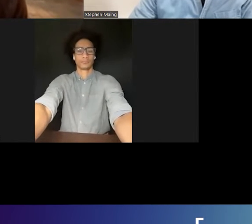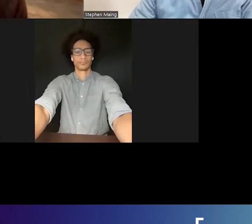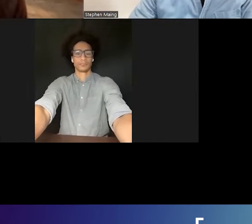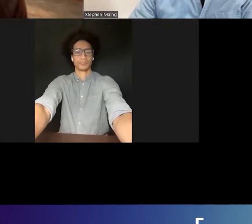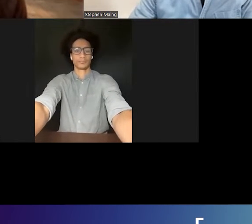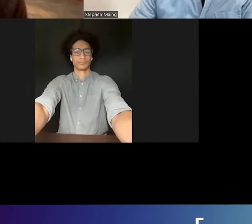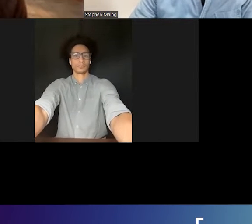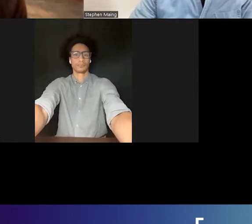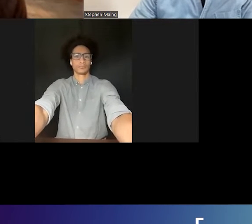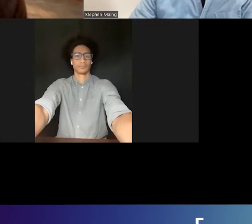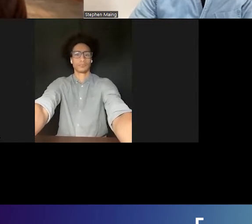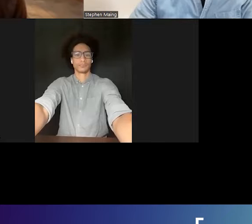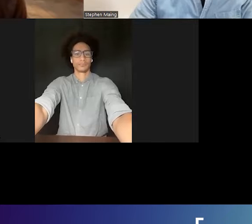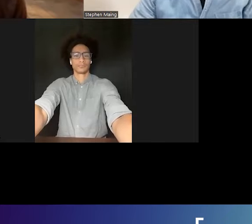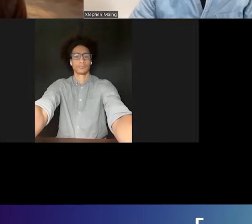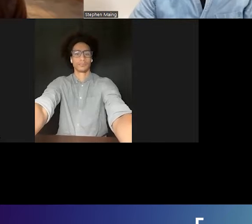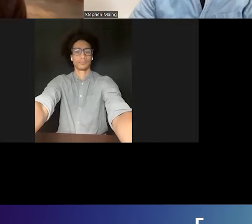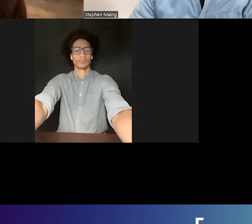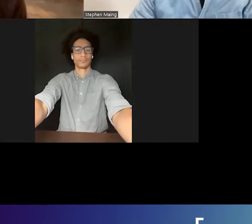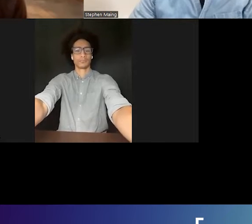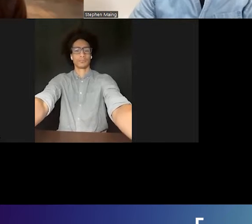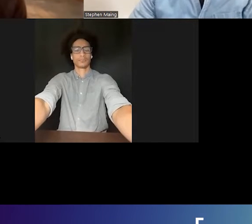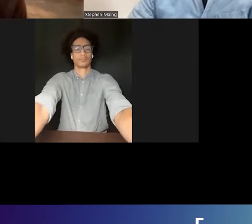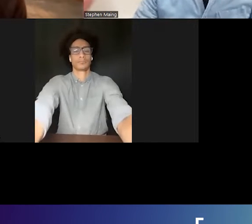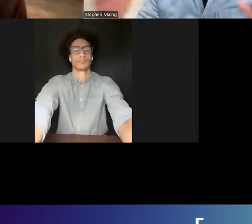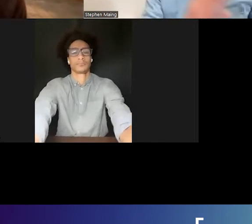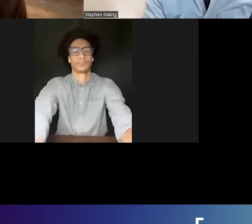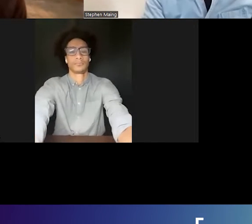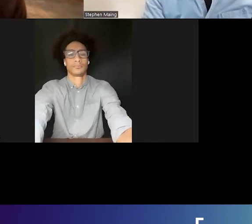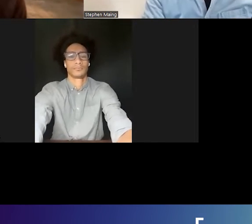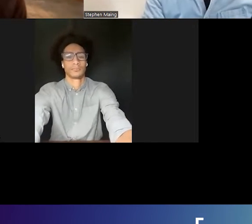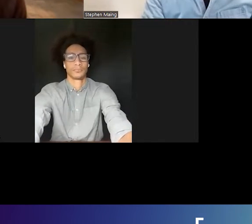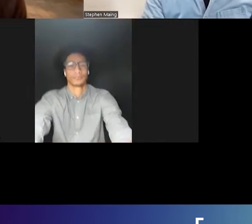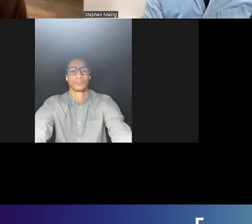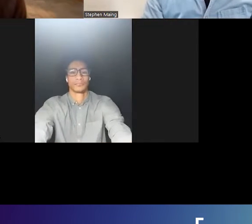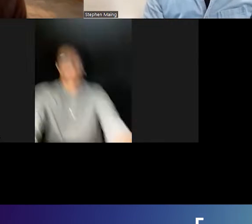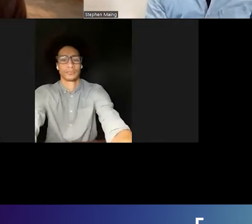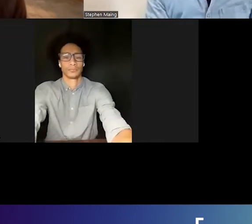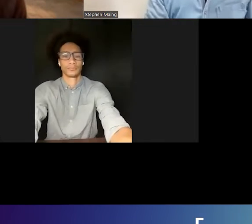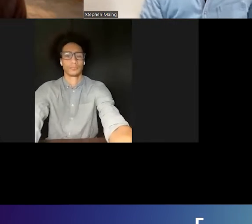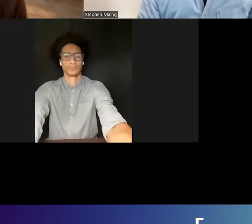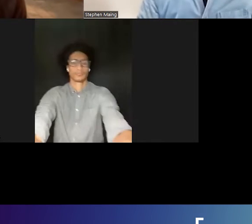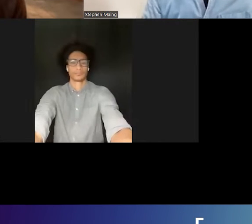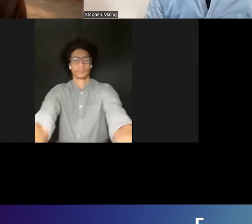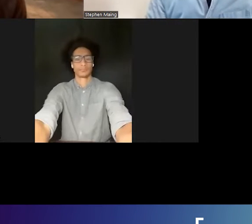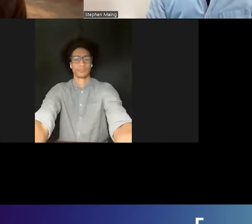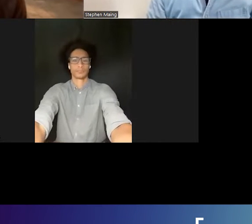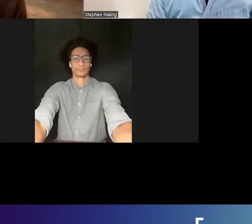while you have a set of priorities, those are actually in relationship to a sometimes,